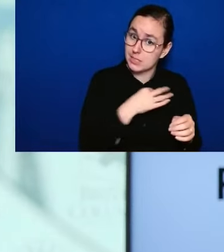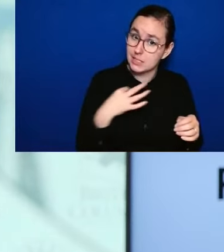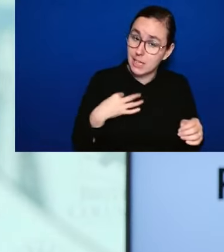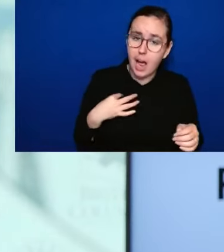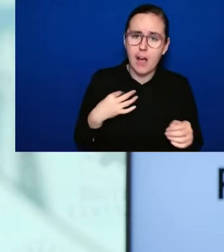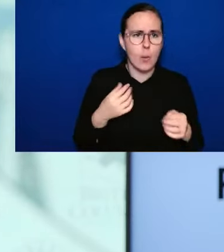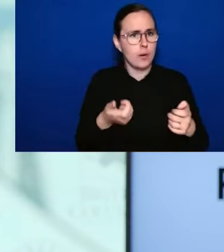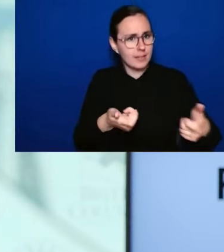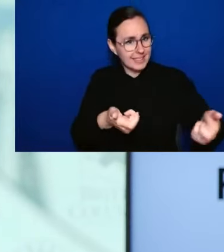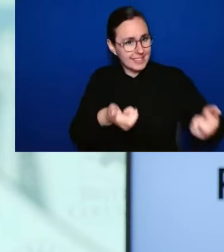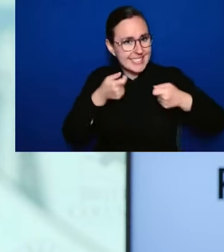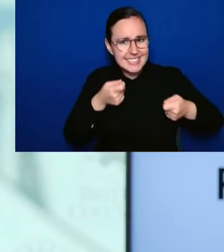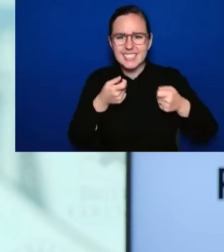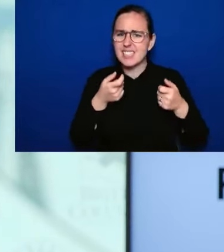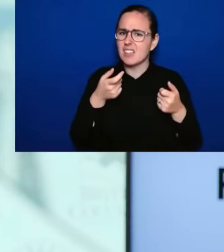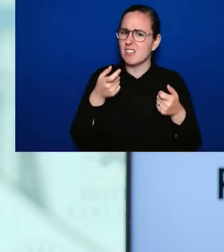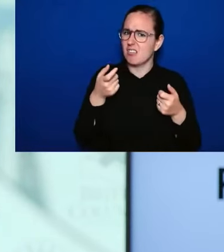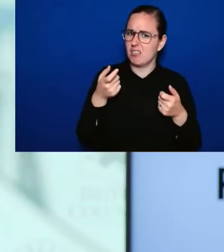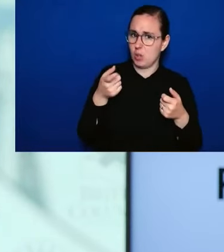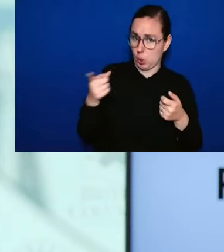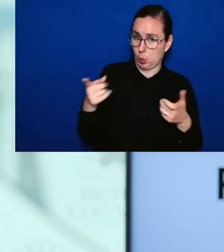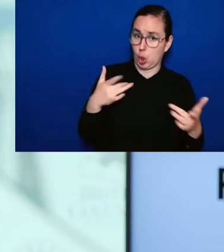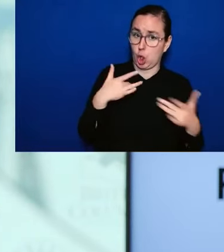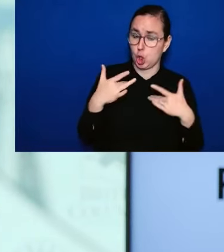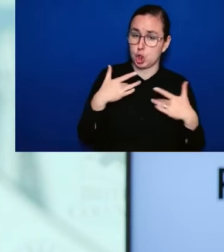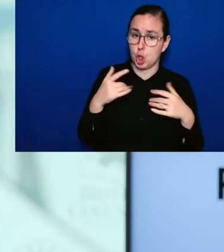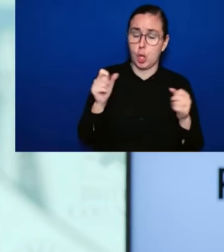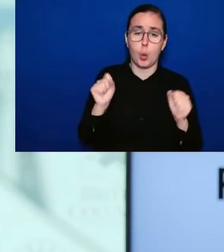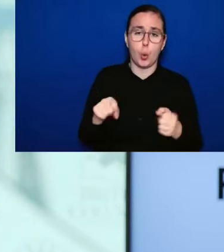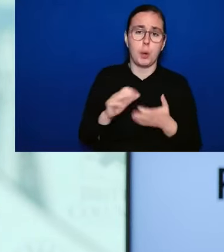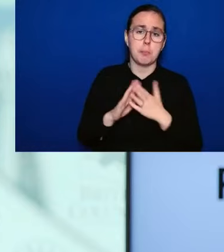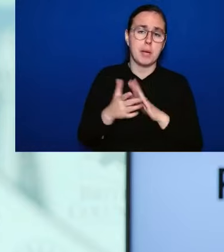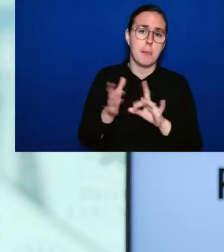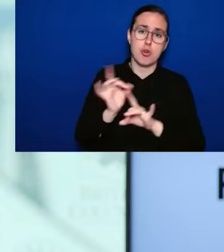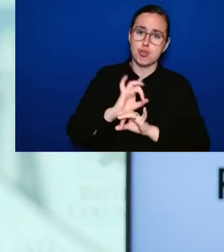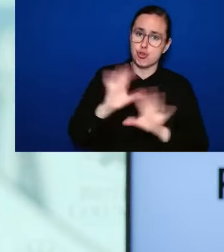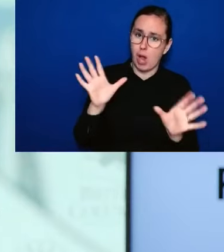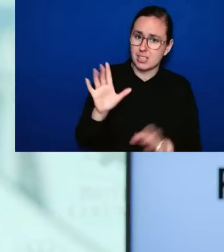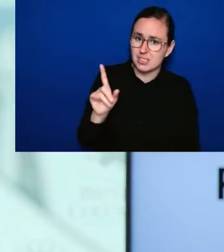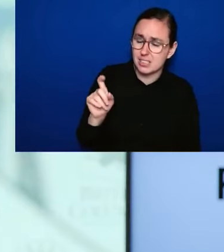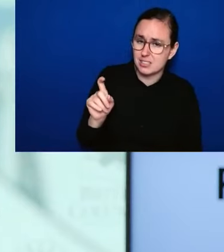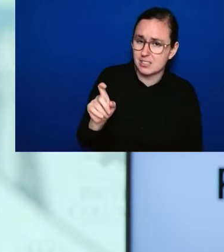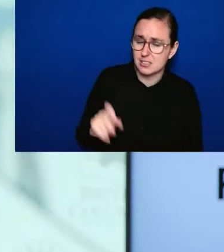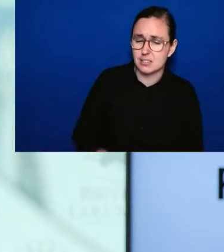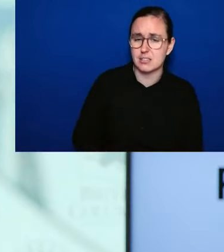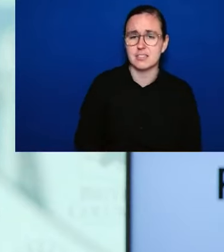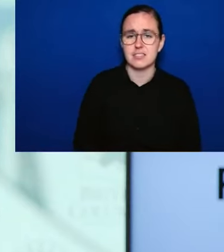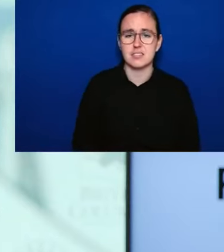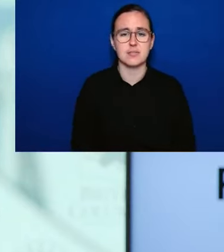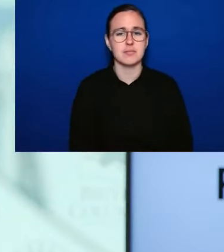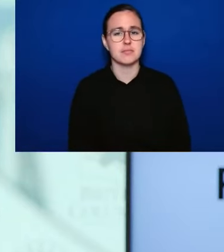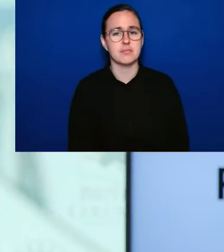situation in the coming months. Well I'm- the short answer is we